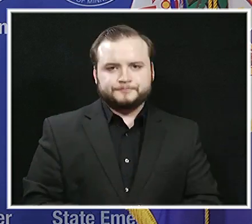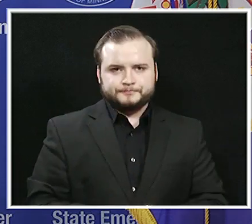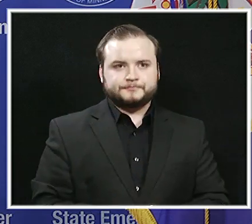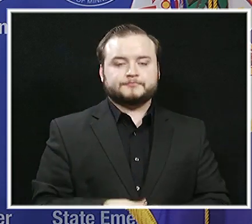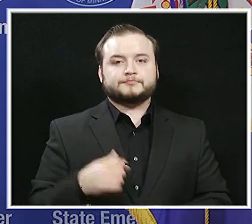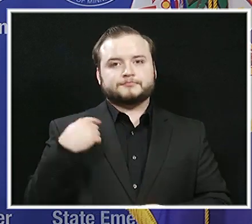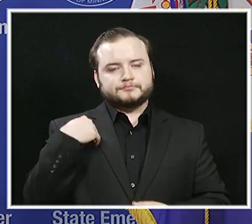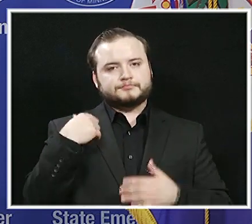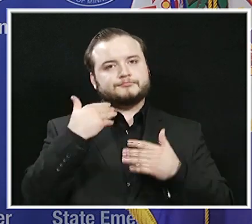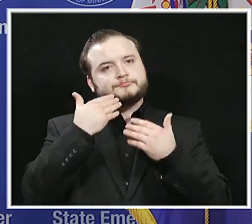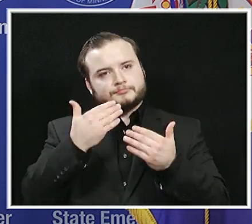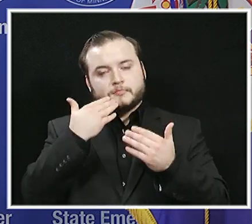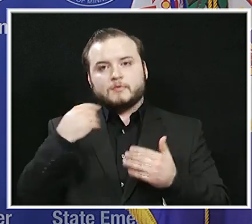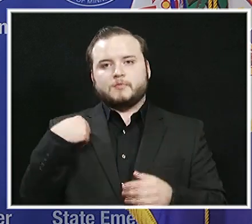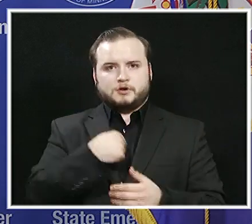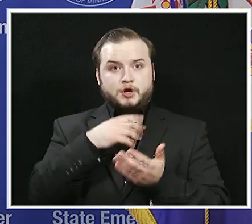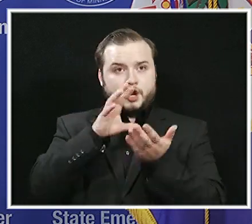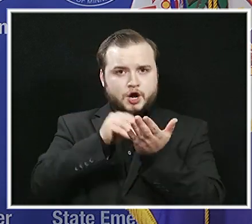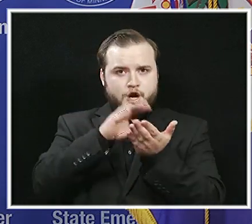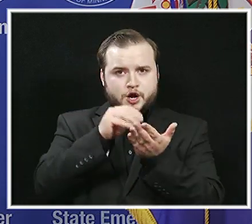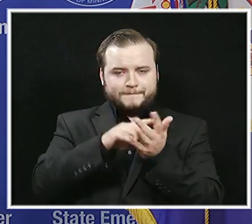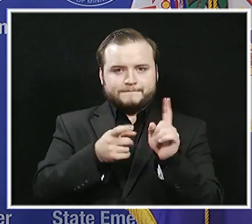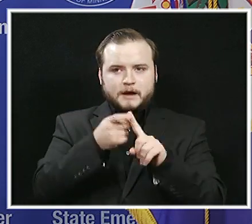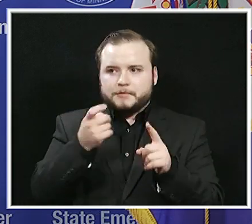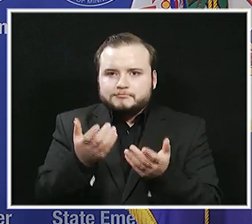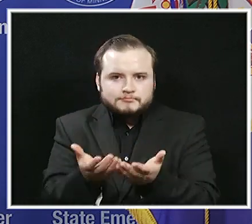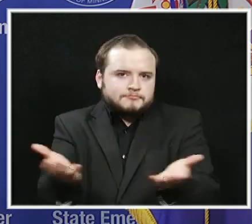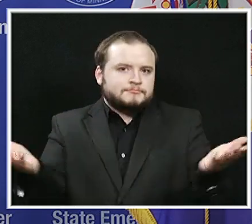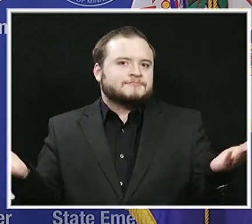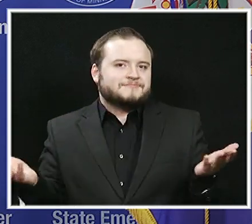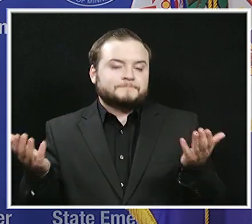you both get folks back safely and get businesses going together. And I